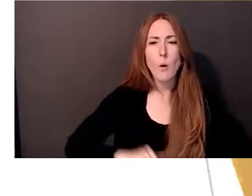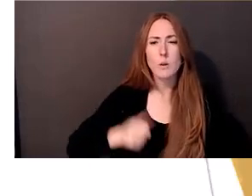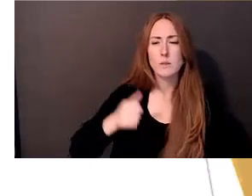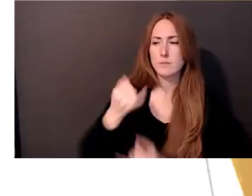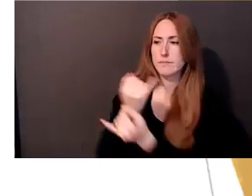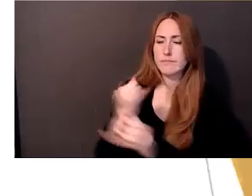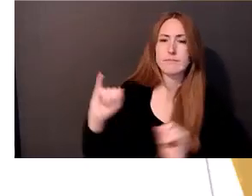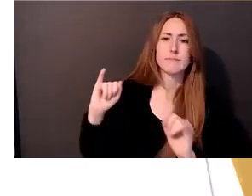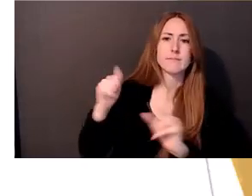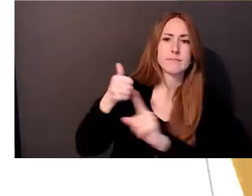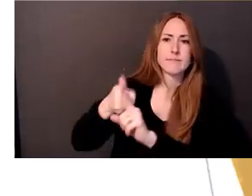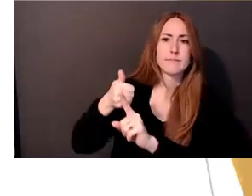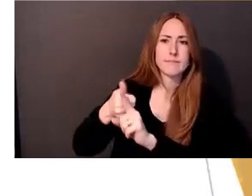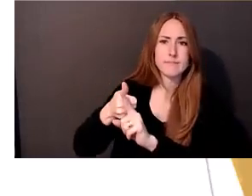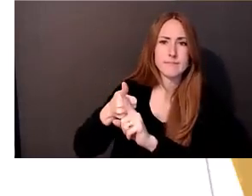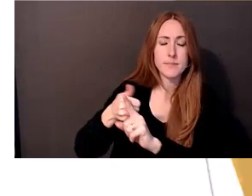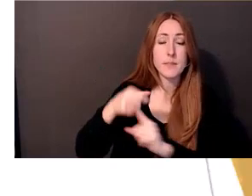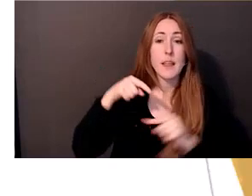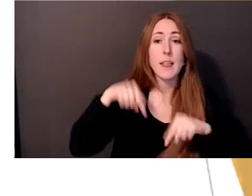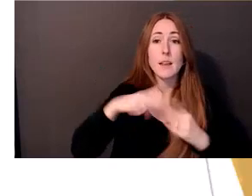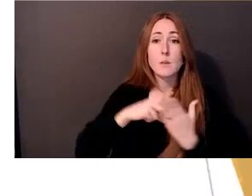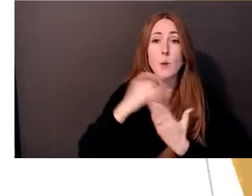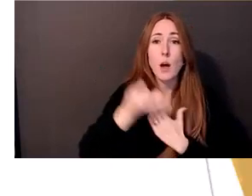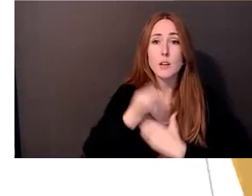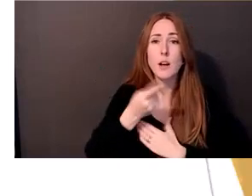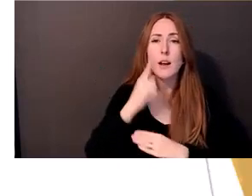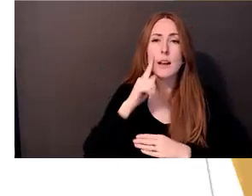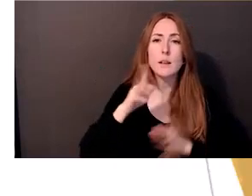which means it focuses on the older adults